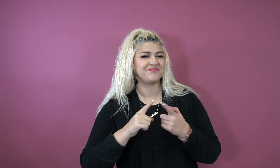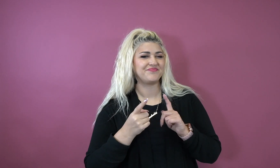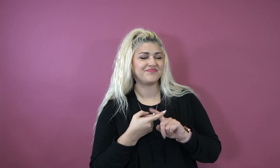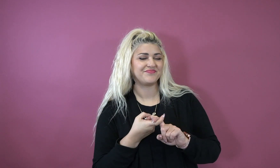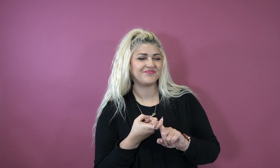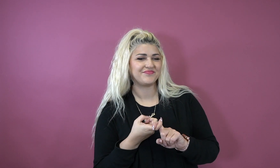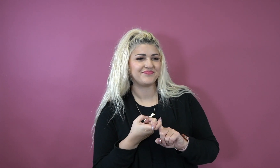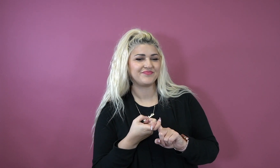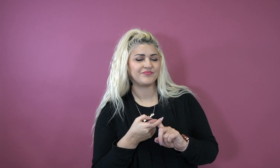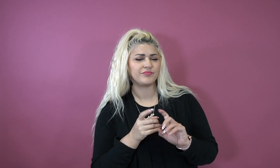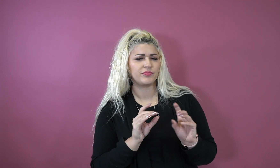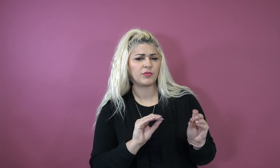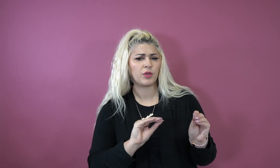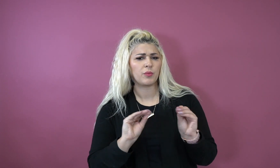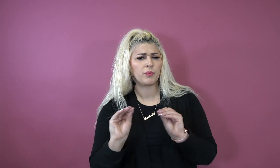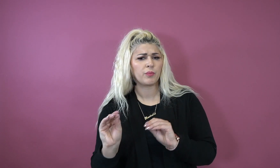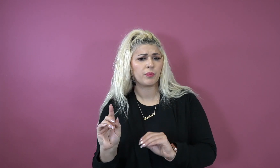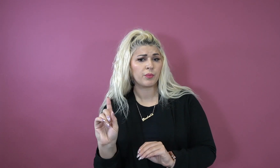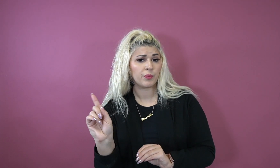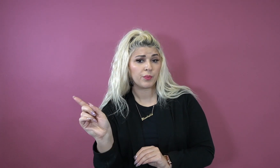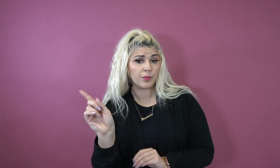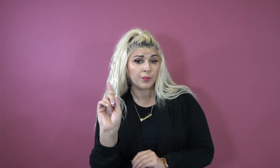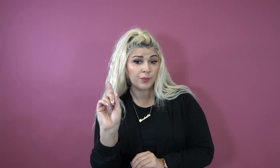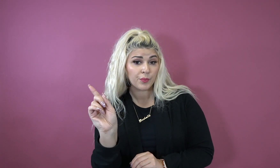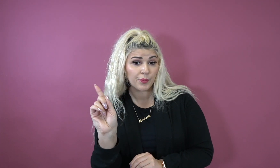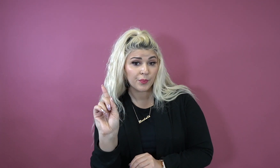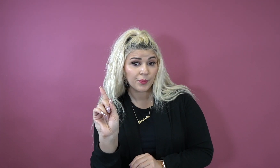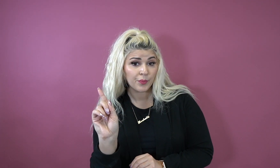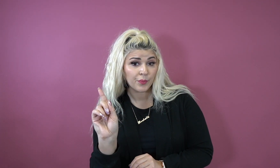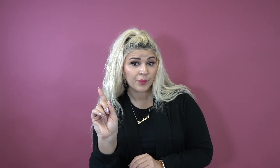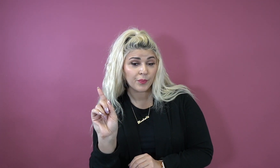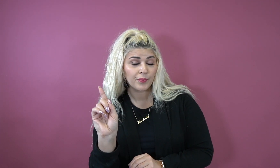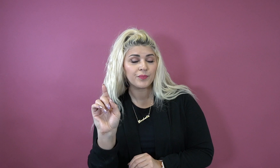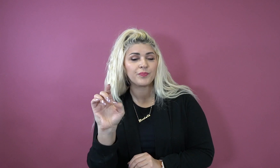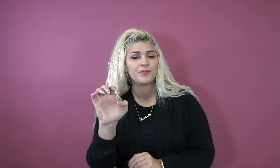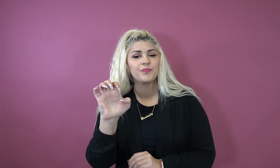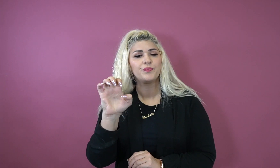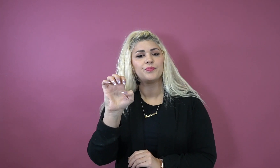about how to make your own ASL sentences, this is the perfect place for you to start.